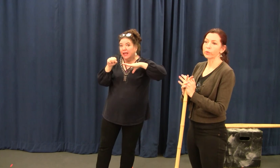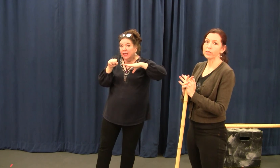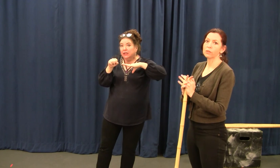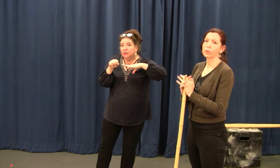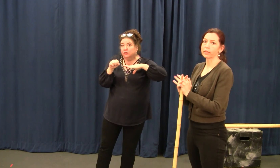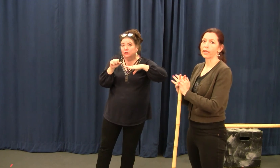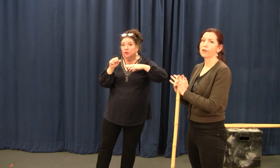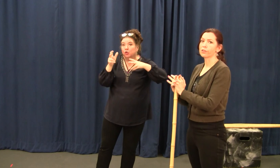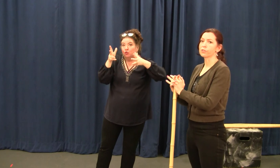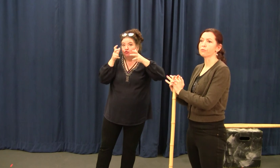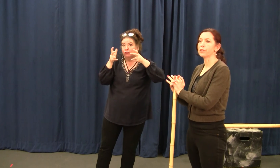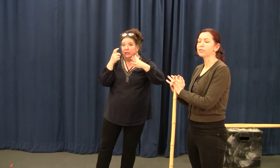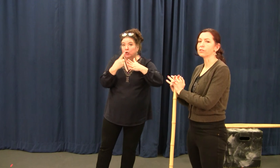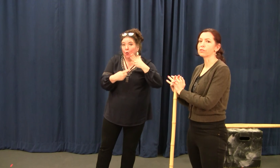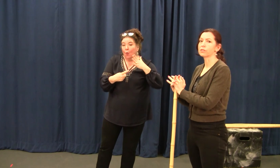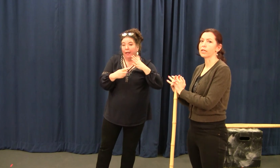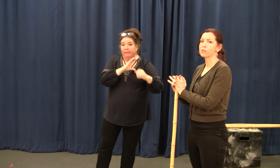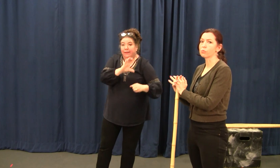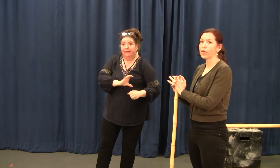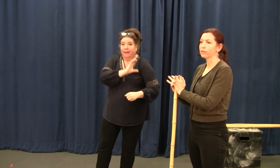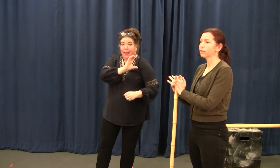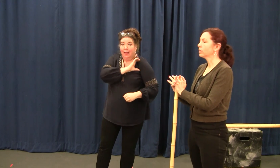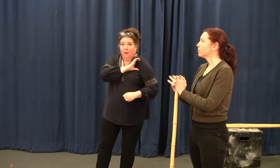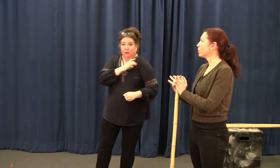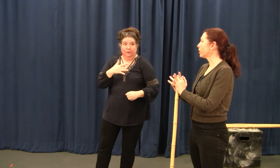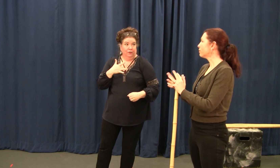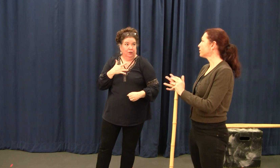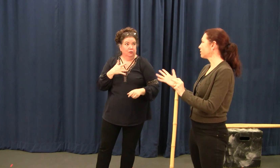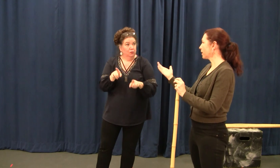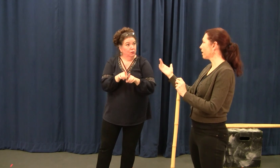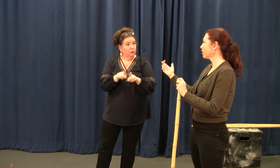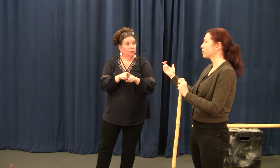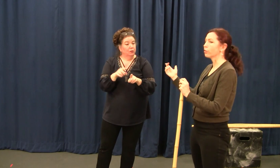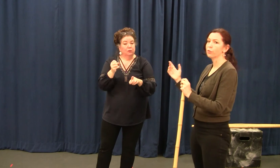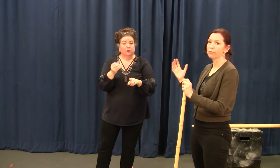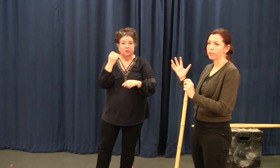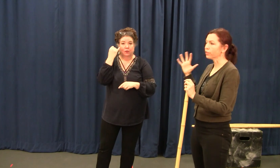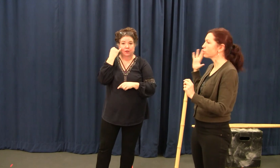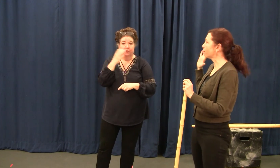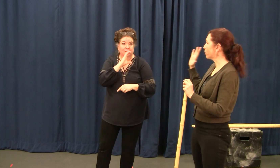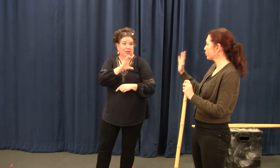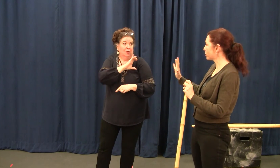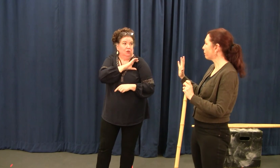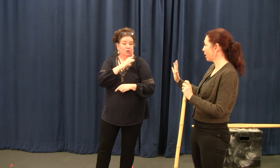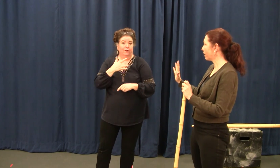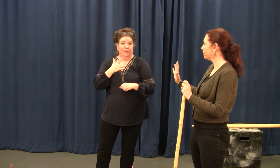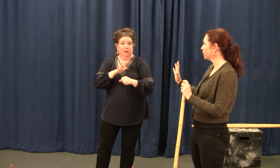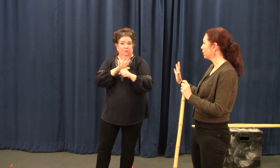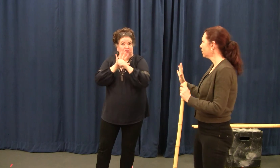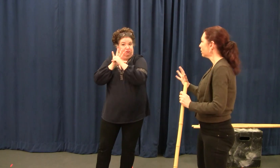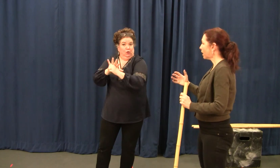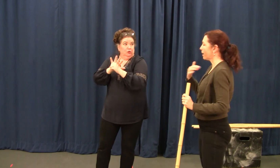read what the character feels as well. So if it's a character who feels pushed upon